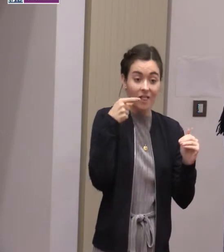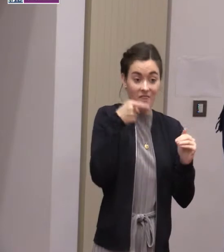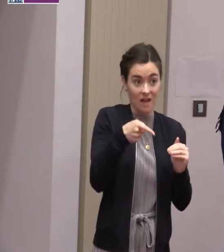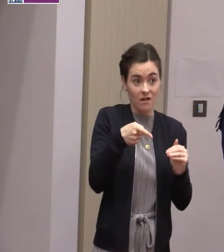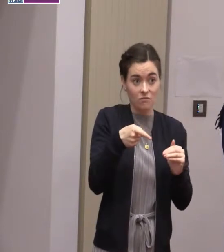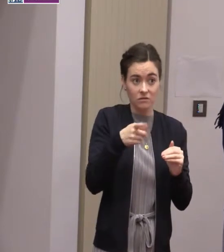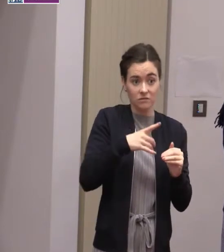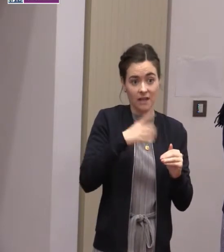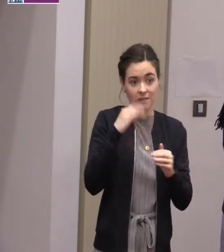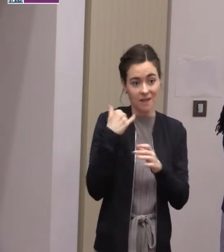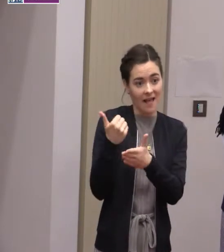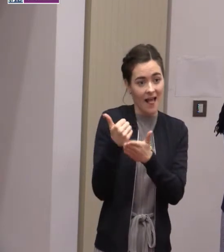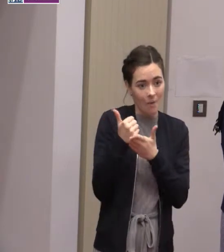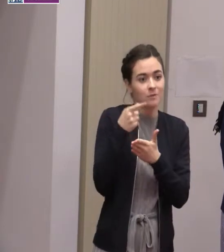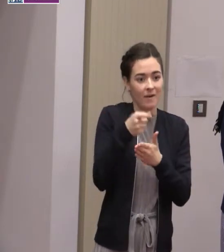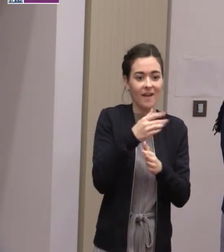and daily activity.